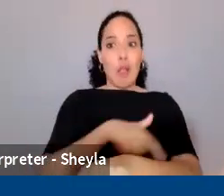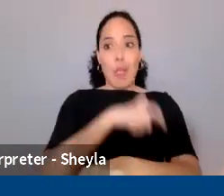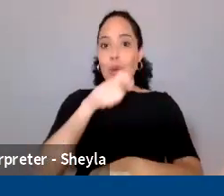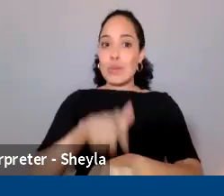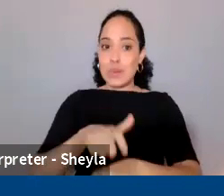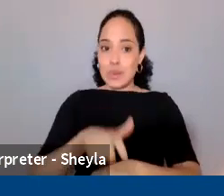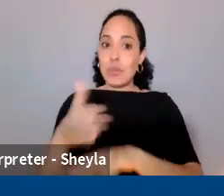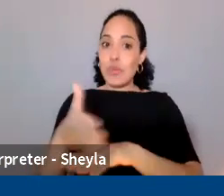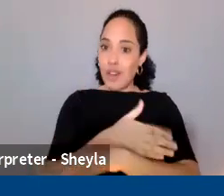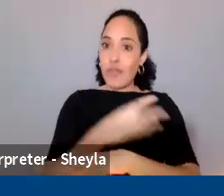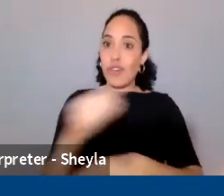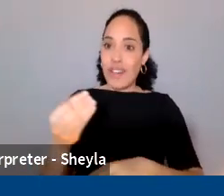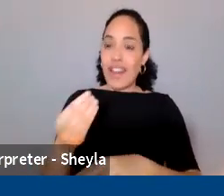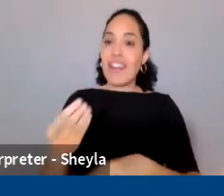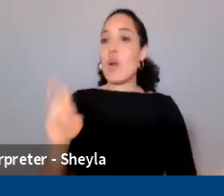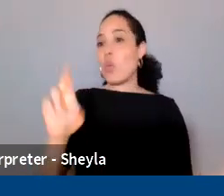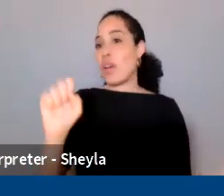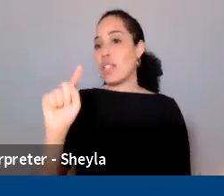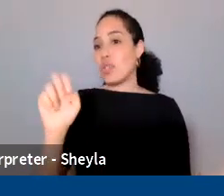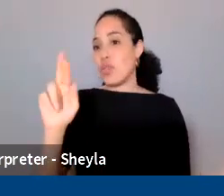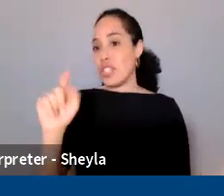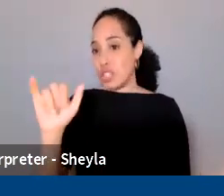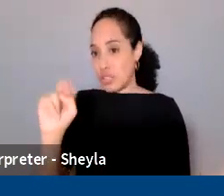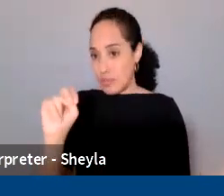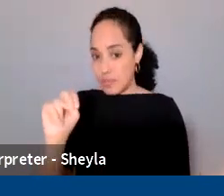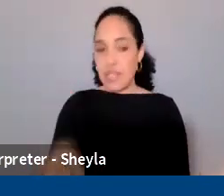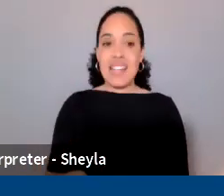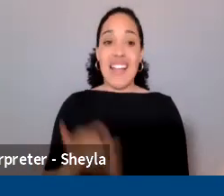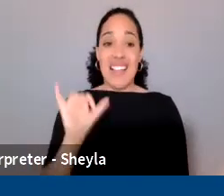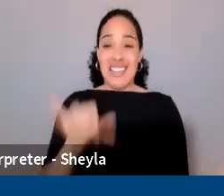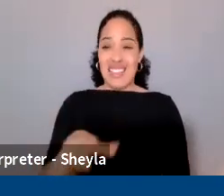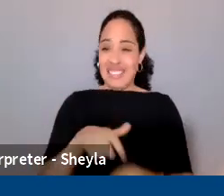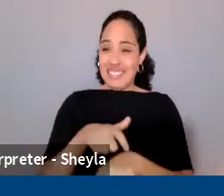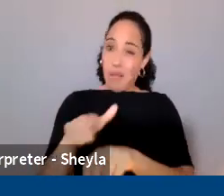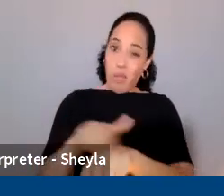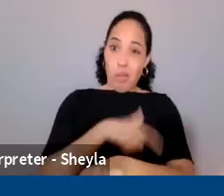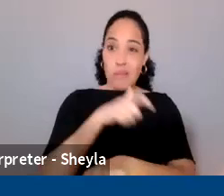work with our partners but really during this long-term recovery effort we are working in